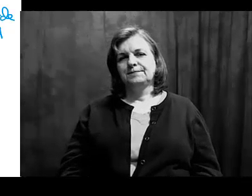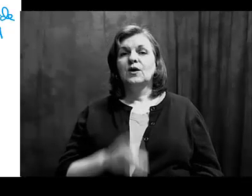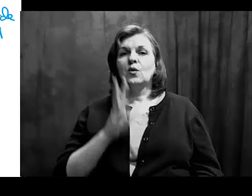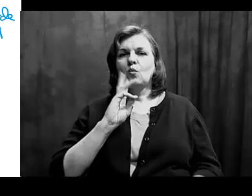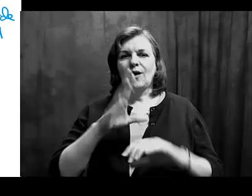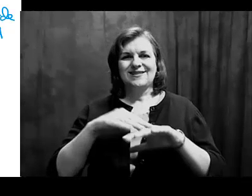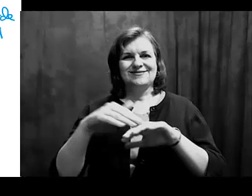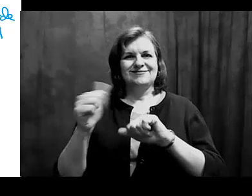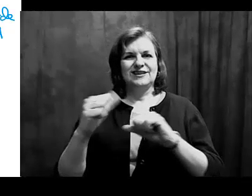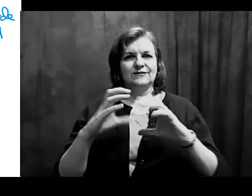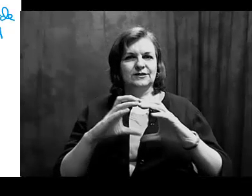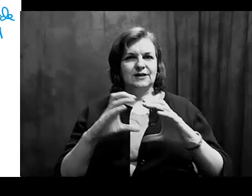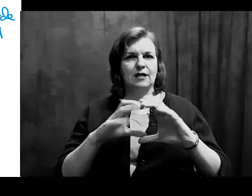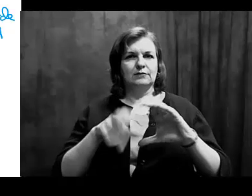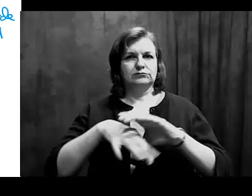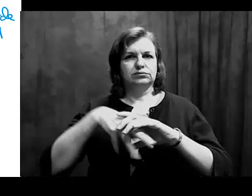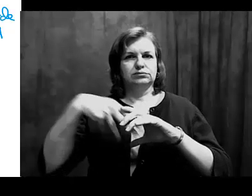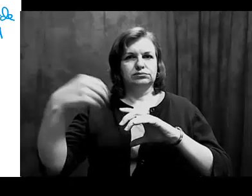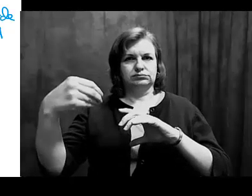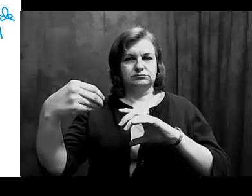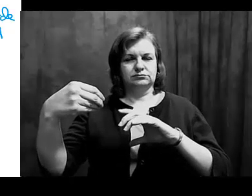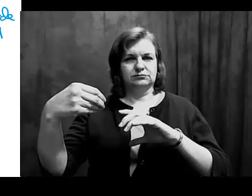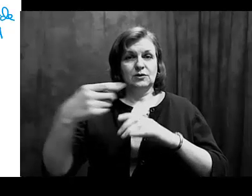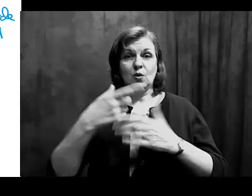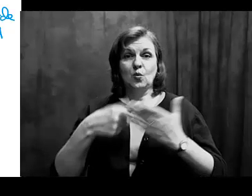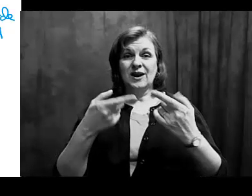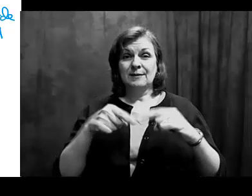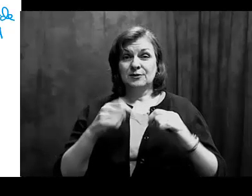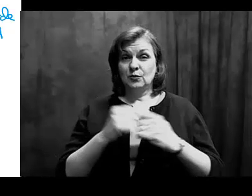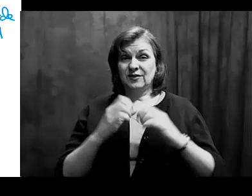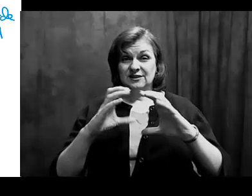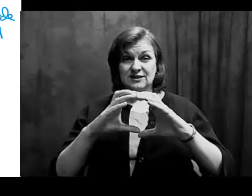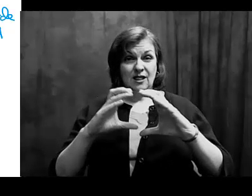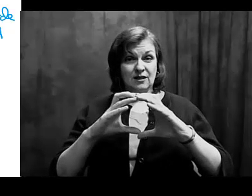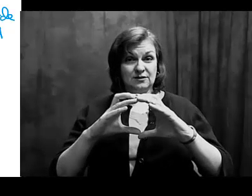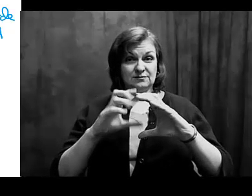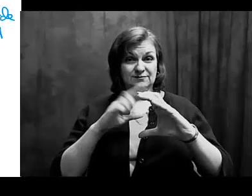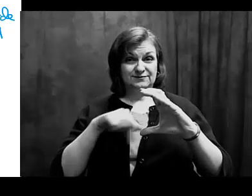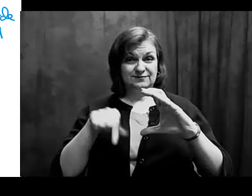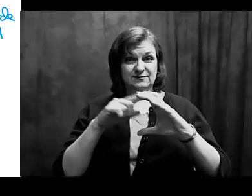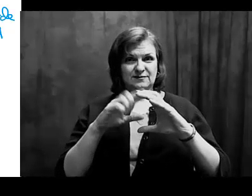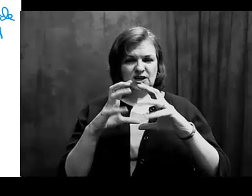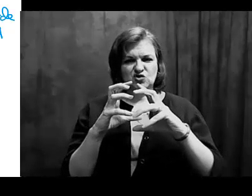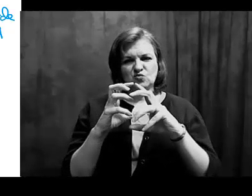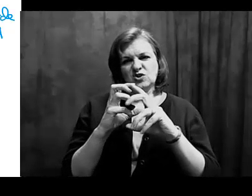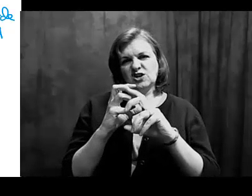and we actually get a cell that may expand and burst